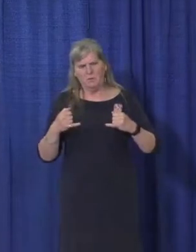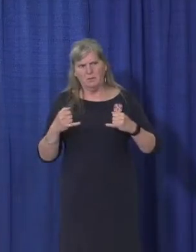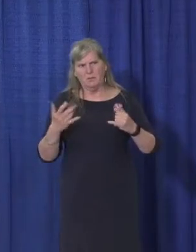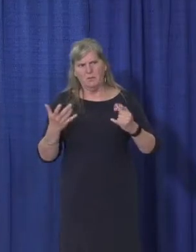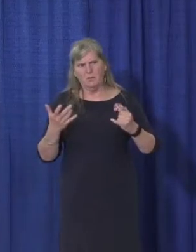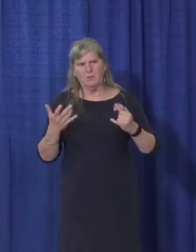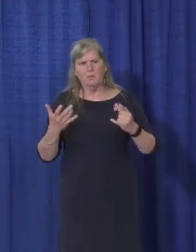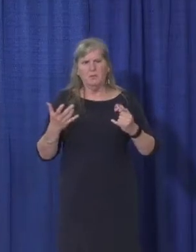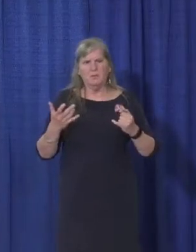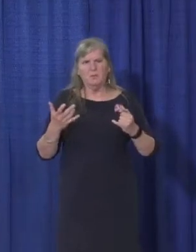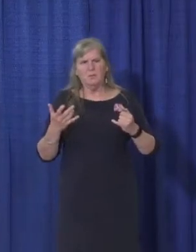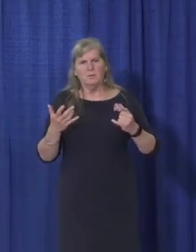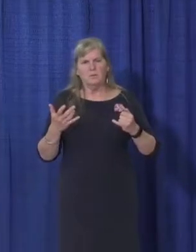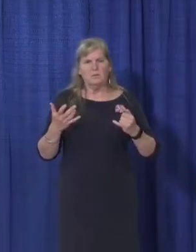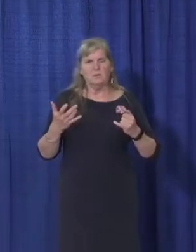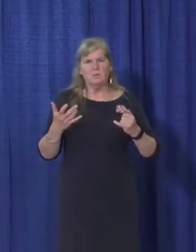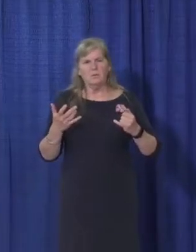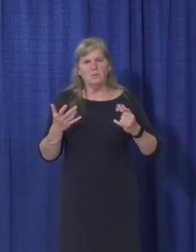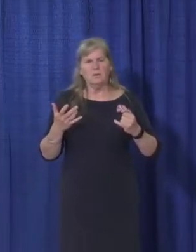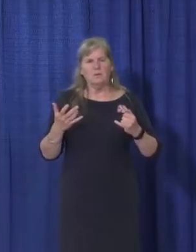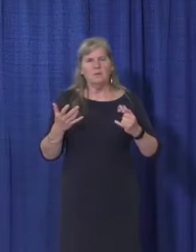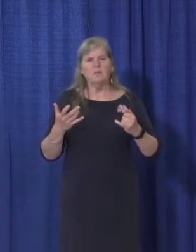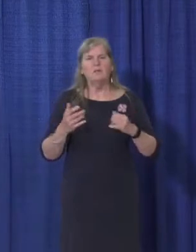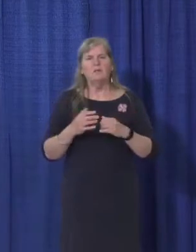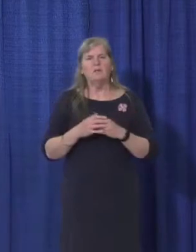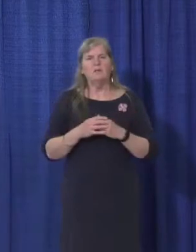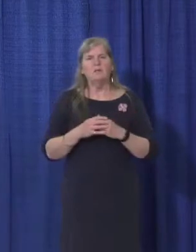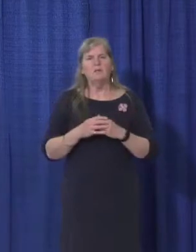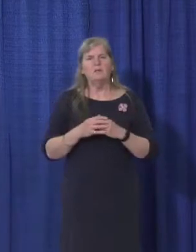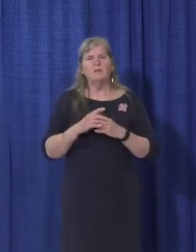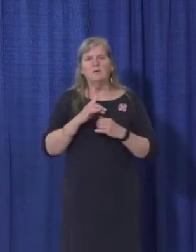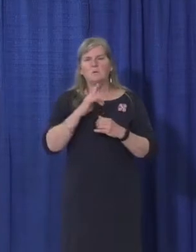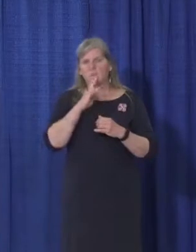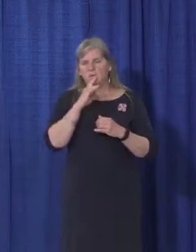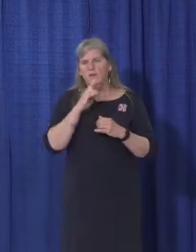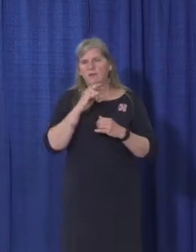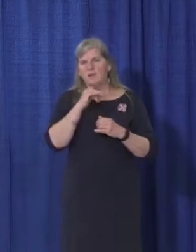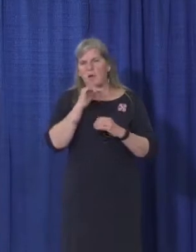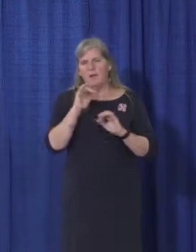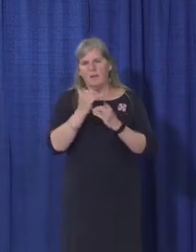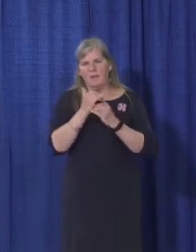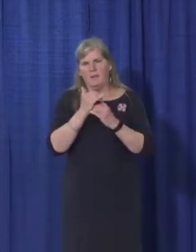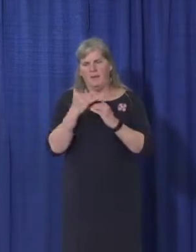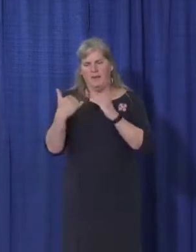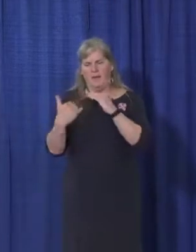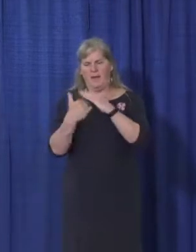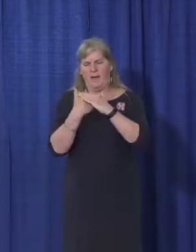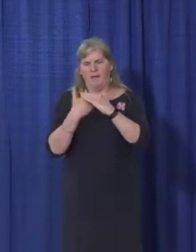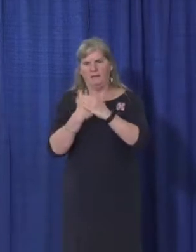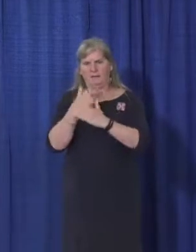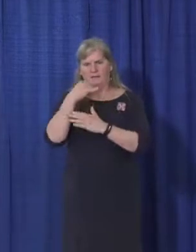whole question of what's in open border is a bit technical. We don't have entry restrictions